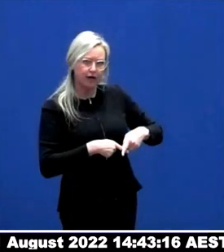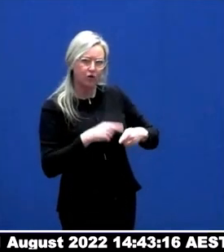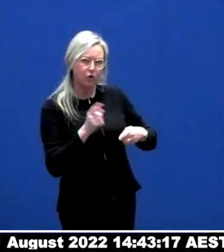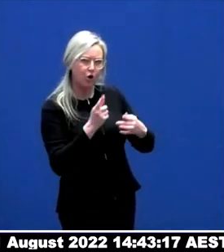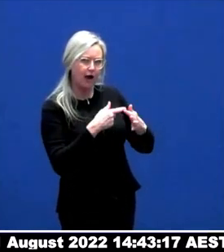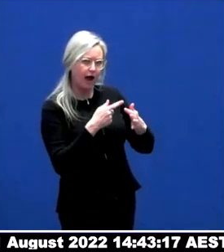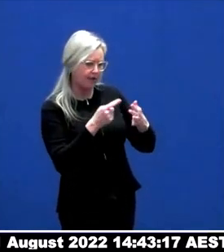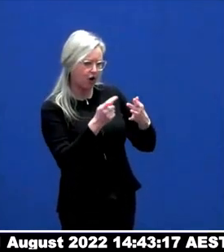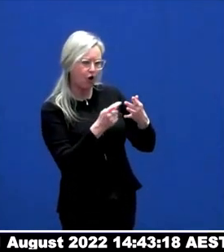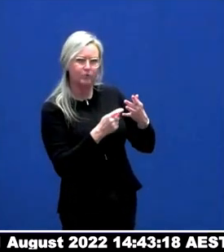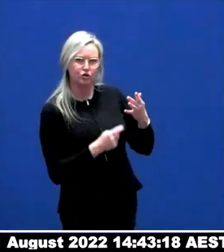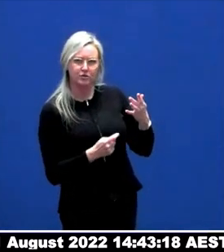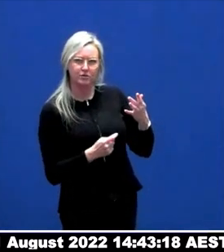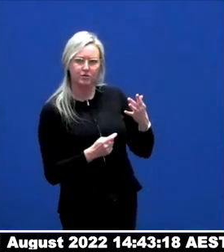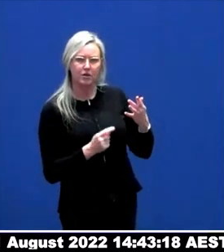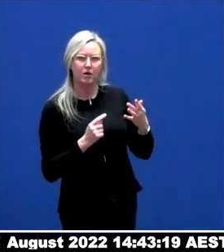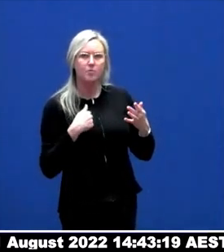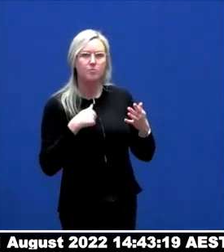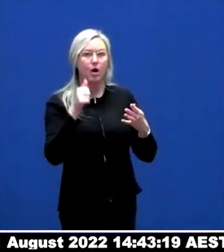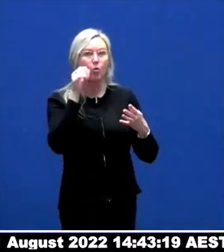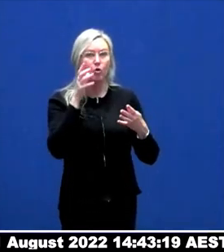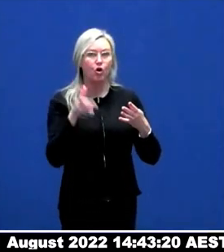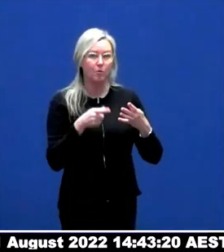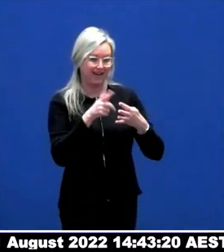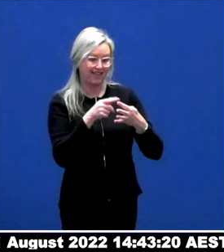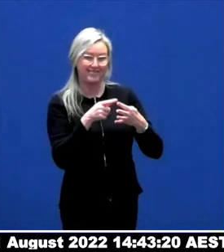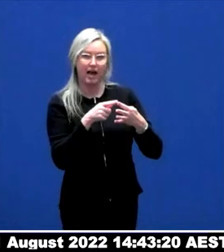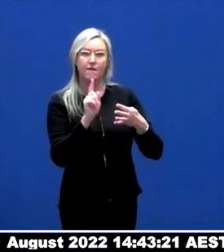wouldn't stop seeking the model that the participant prefers.